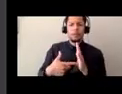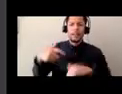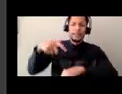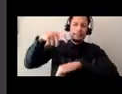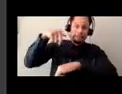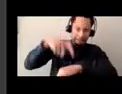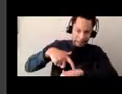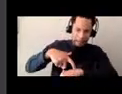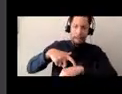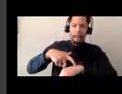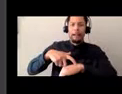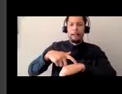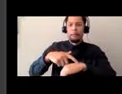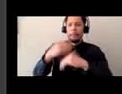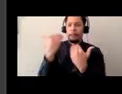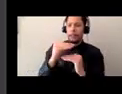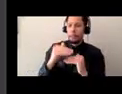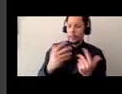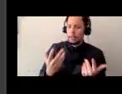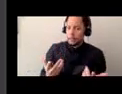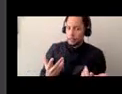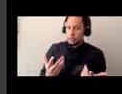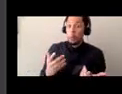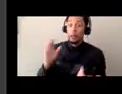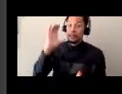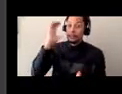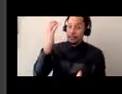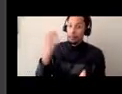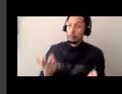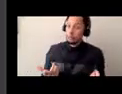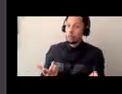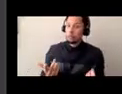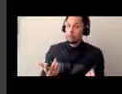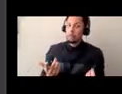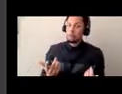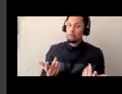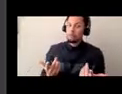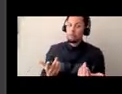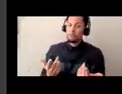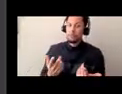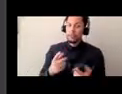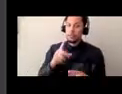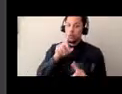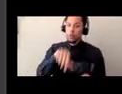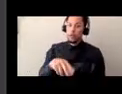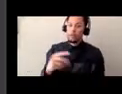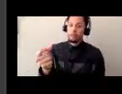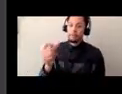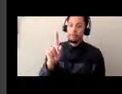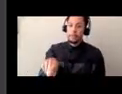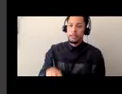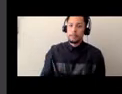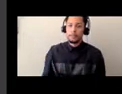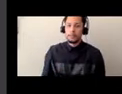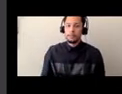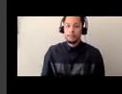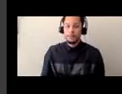It is a quick one apparently. But so far no one is here to spend more time with zoom.